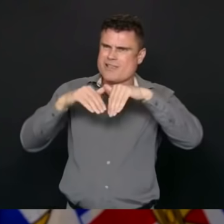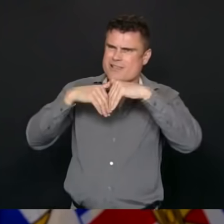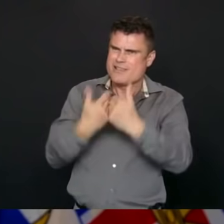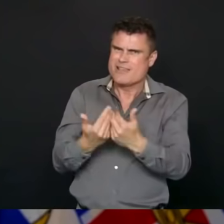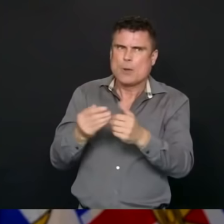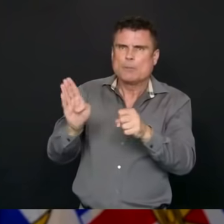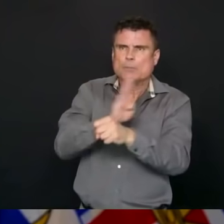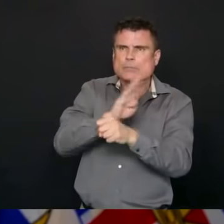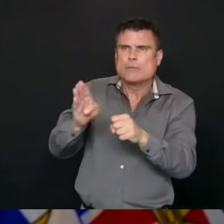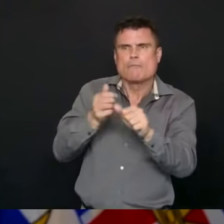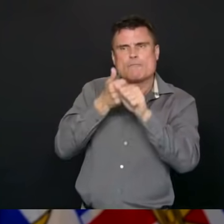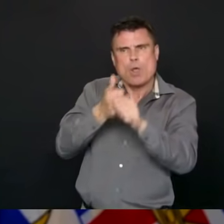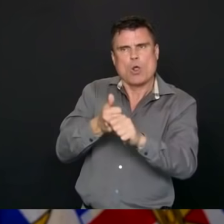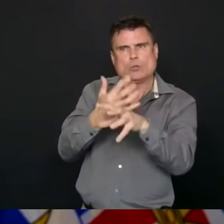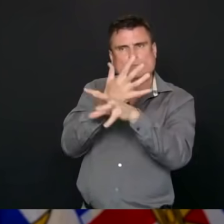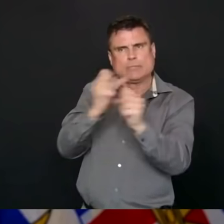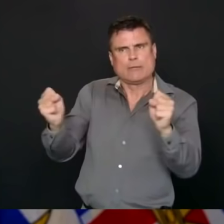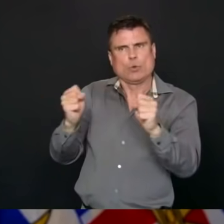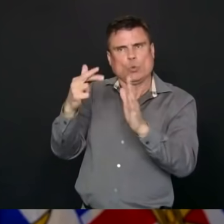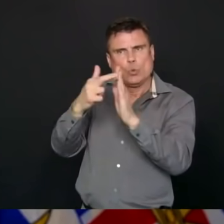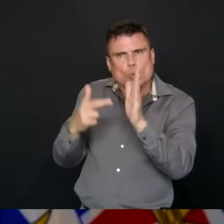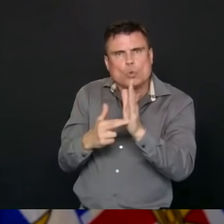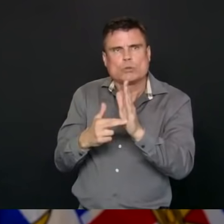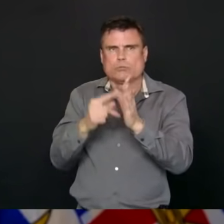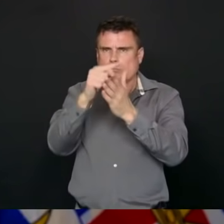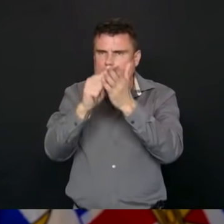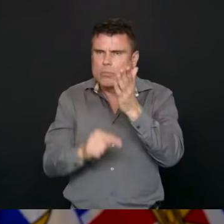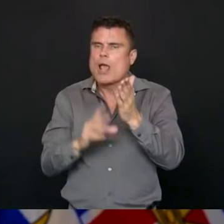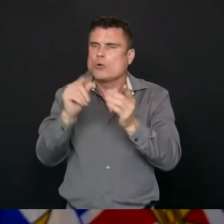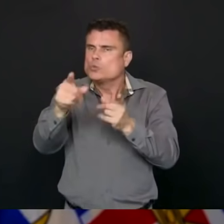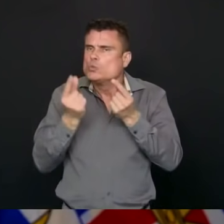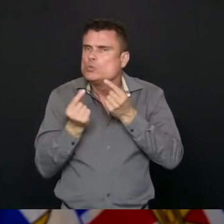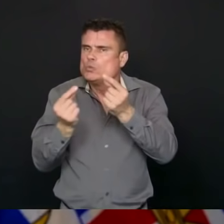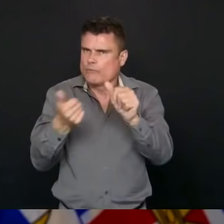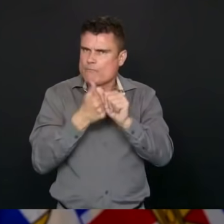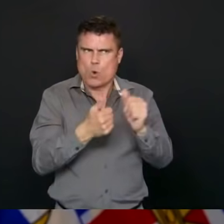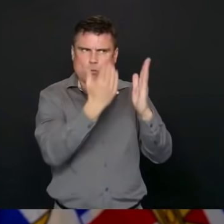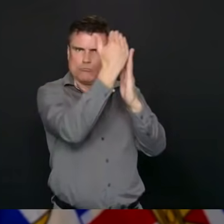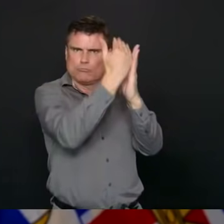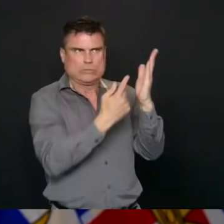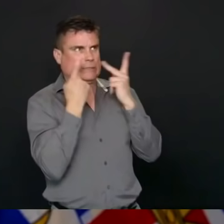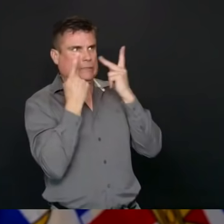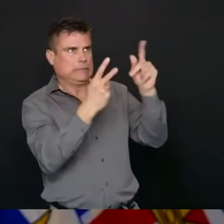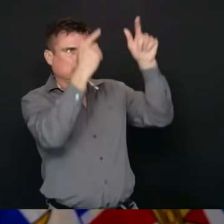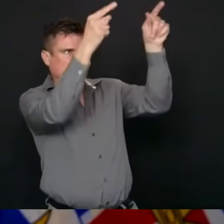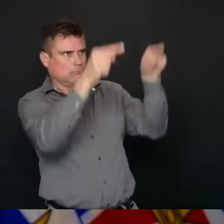either way it is so we can all be reassured we are doing the best we can do to stay safe.